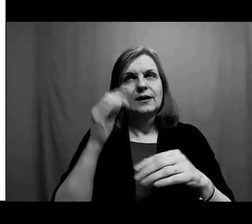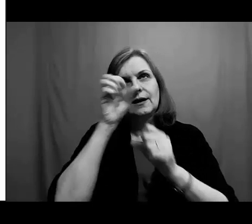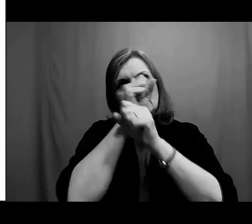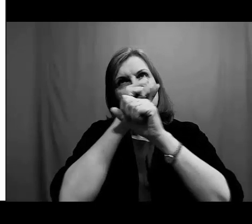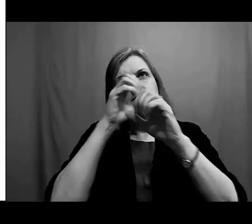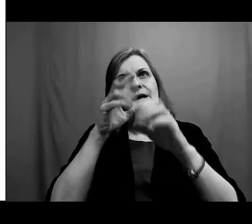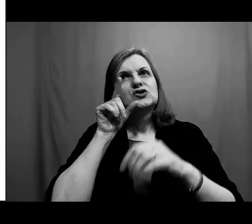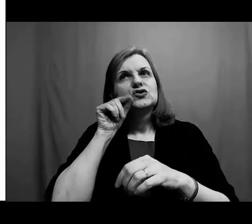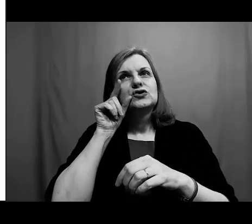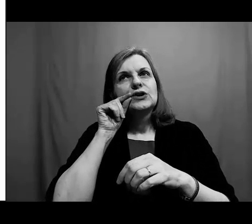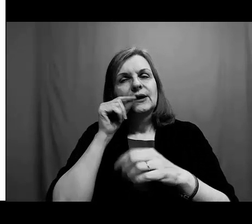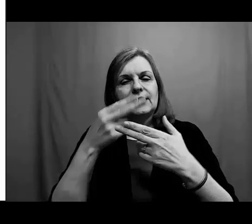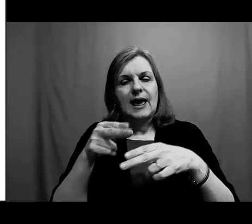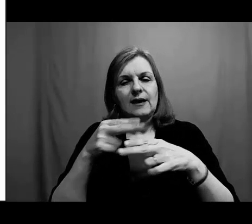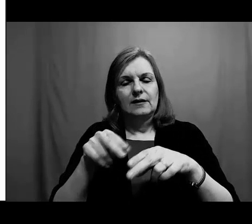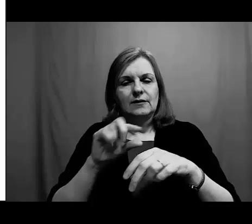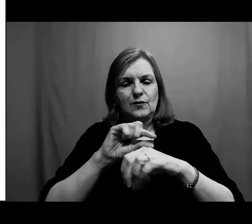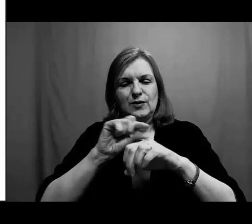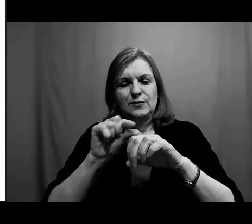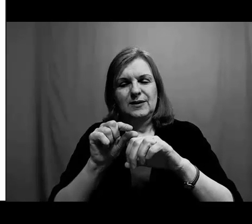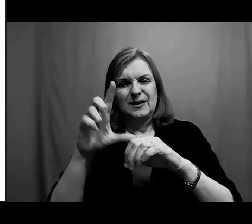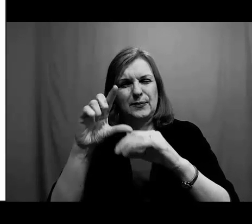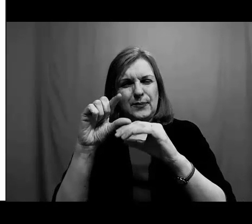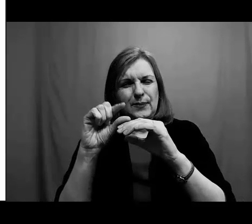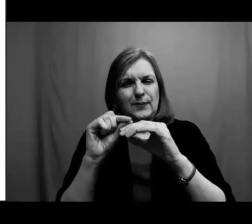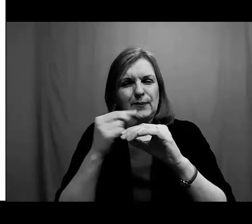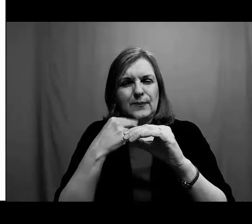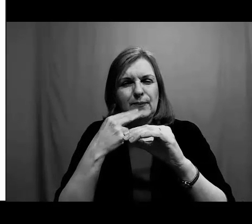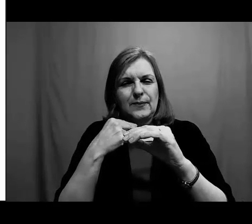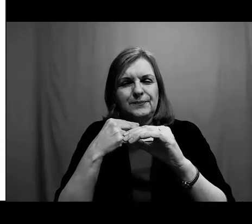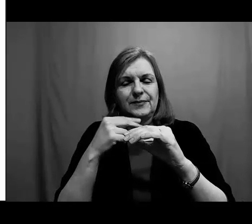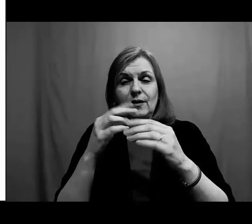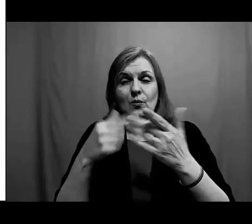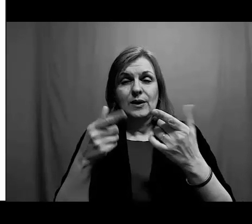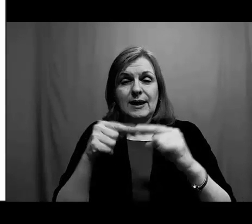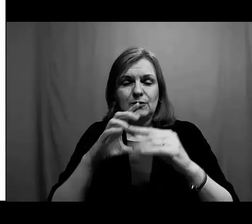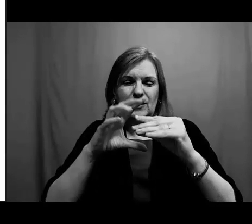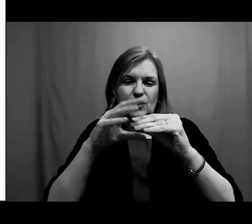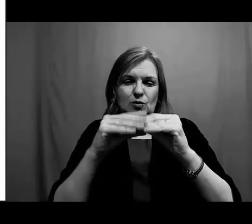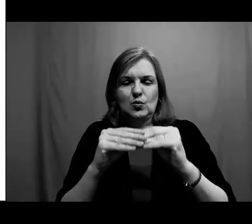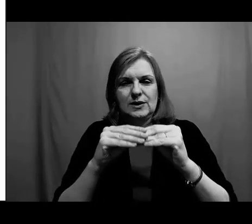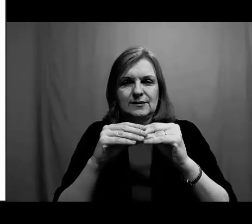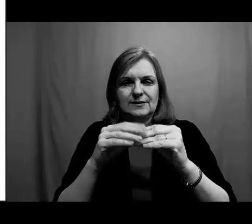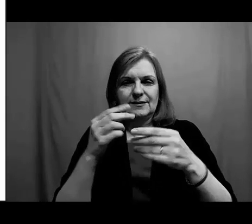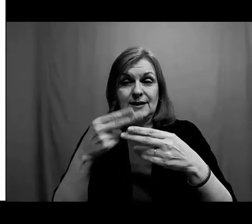imagine that that shell is thinner so now what happens when you squeeze that chicken egg?